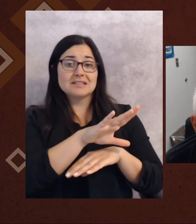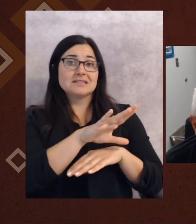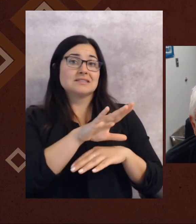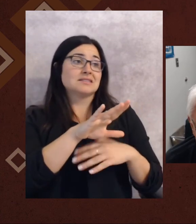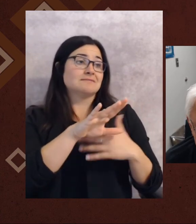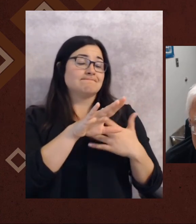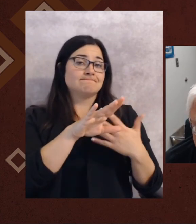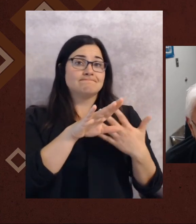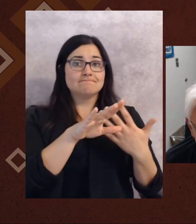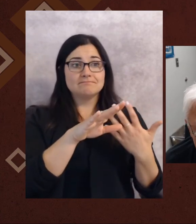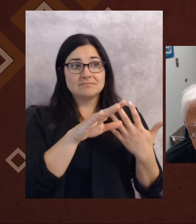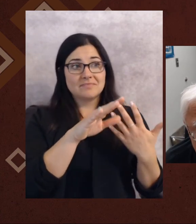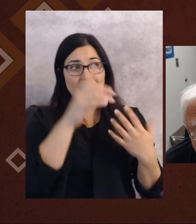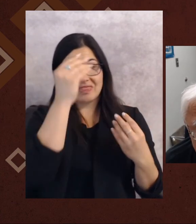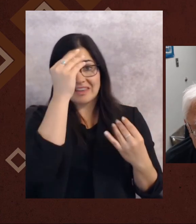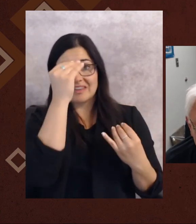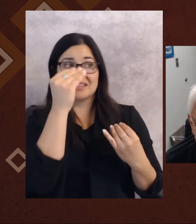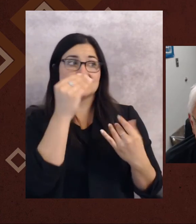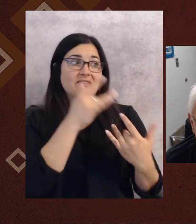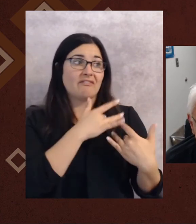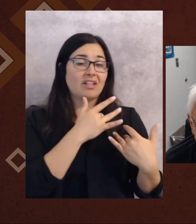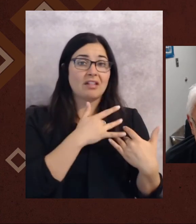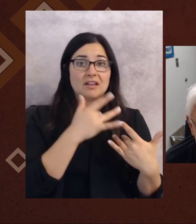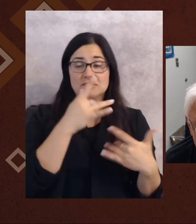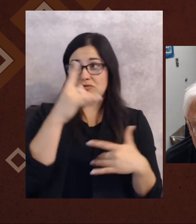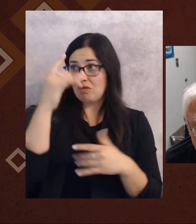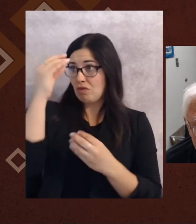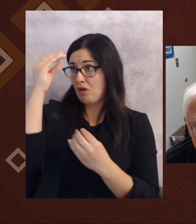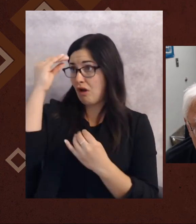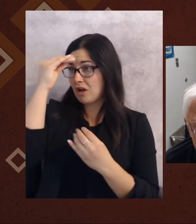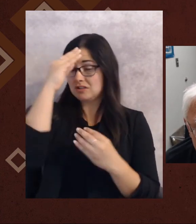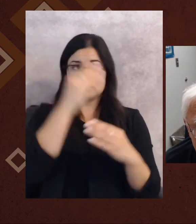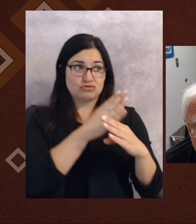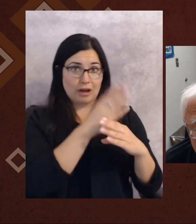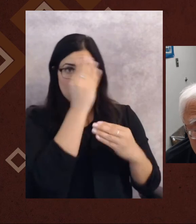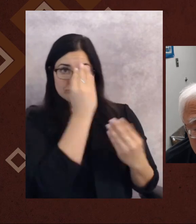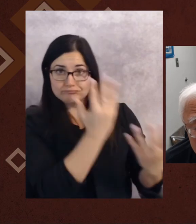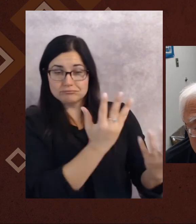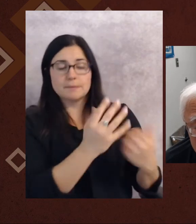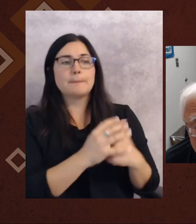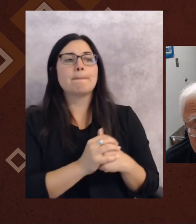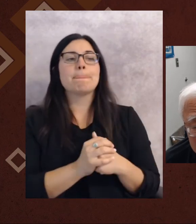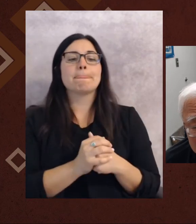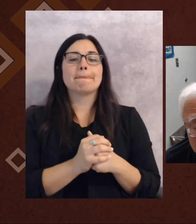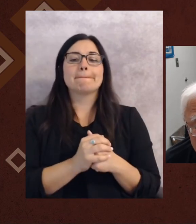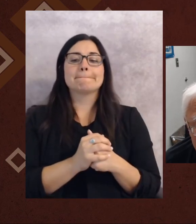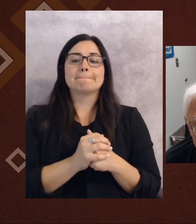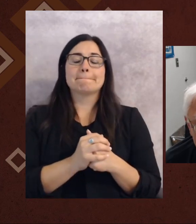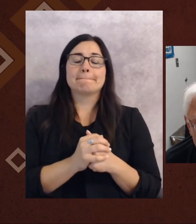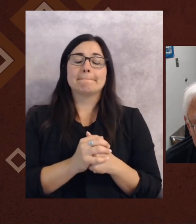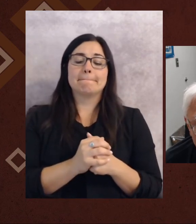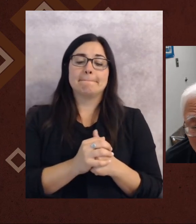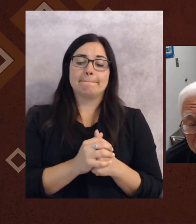feel, share some of the thoughts of those people around them and I think just the sense of support